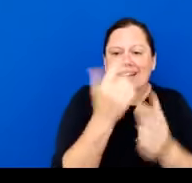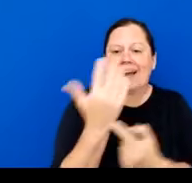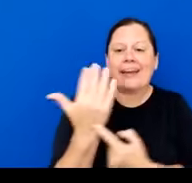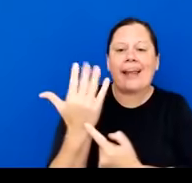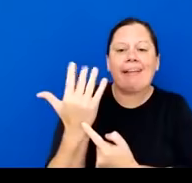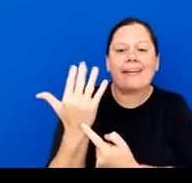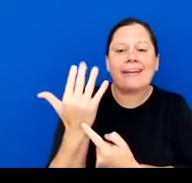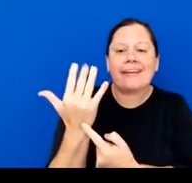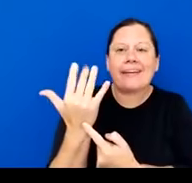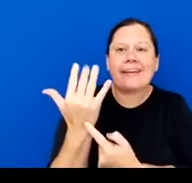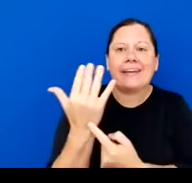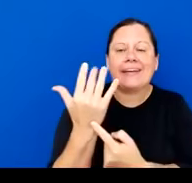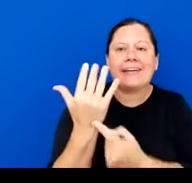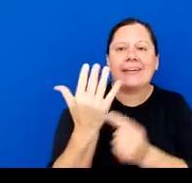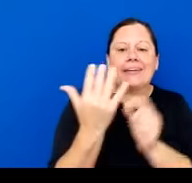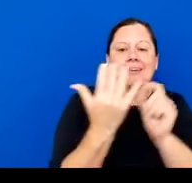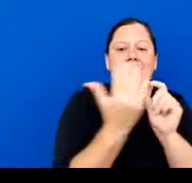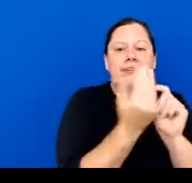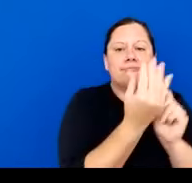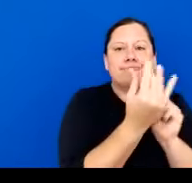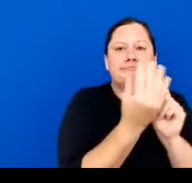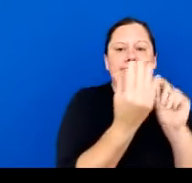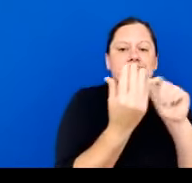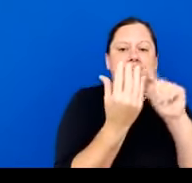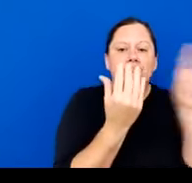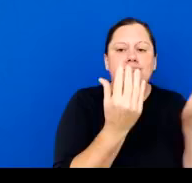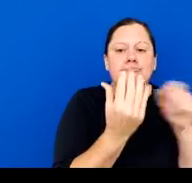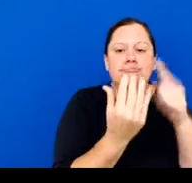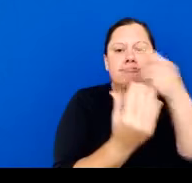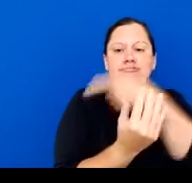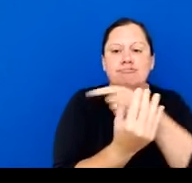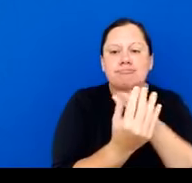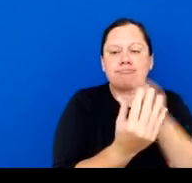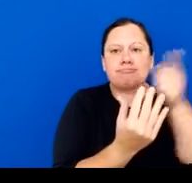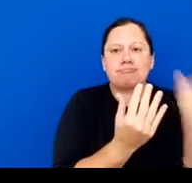and if we have wind carrying that could be a threat to our line